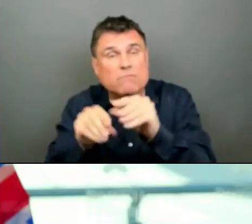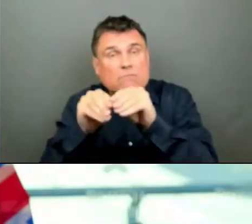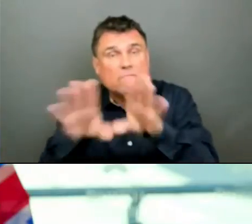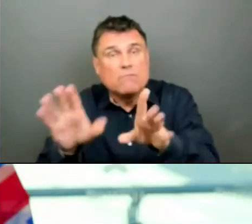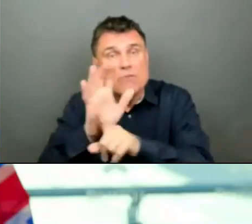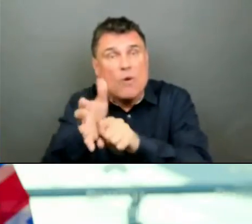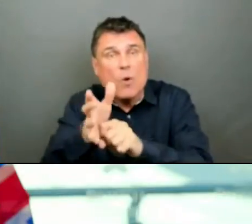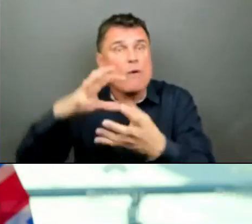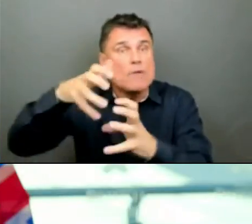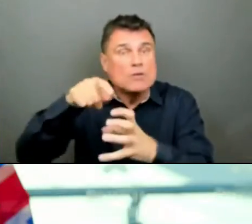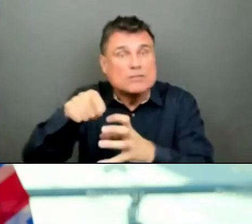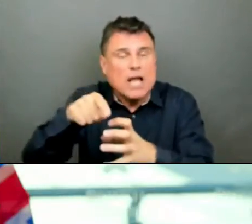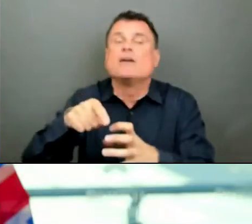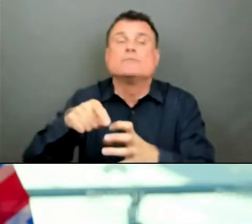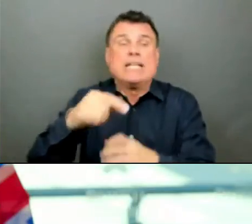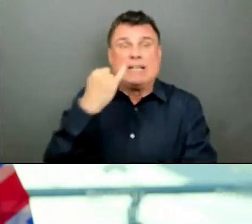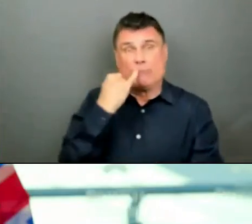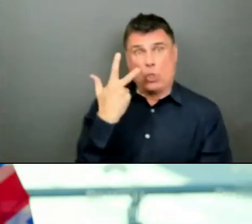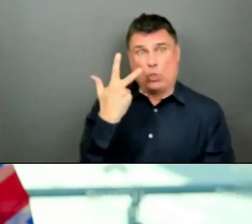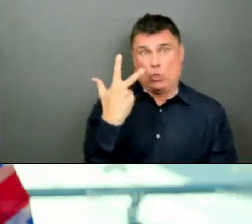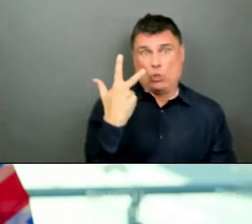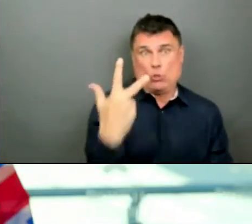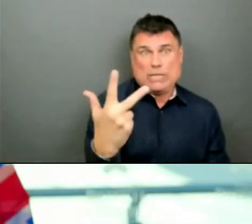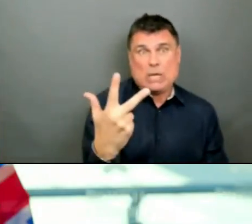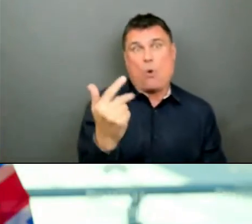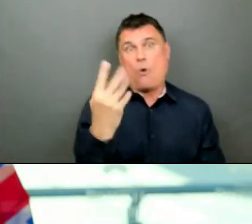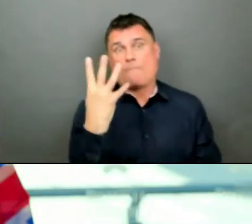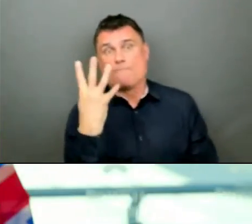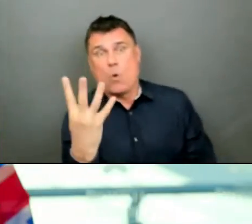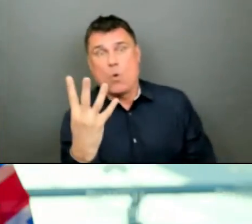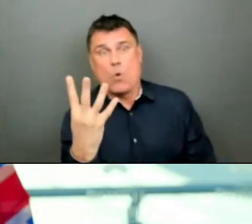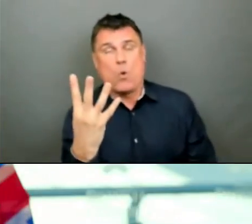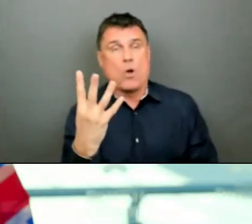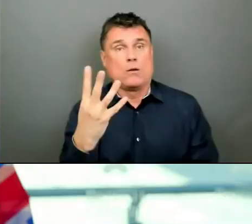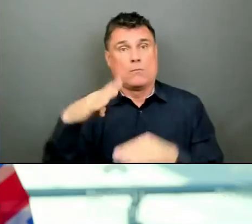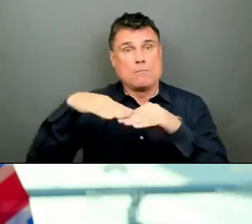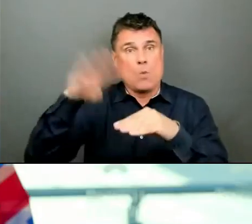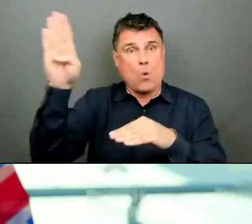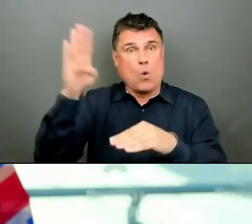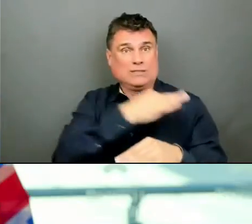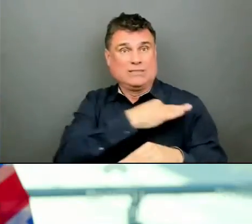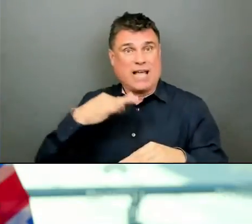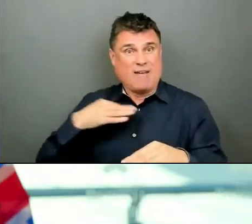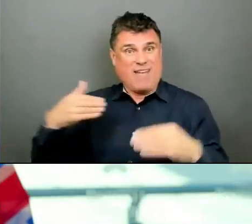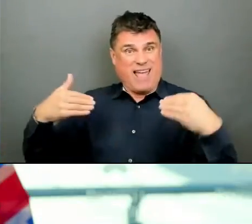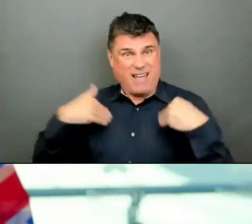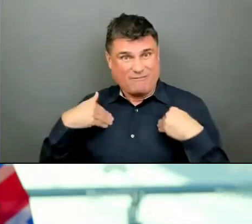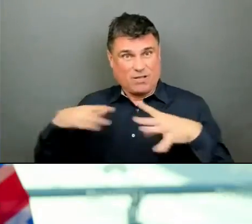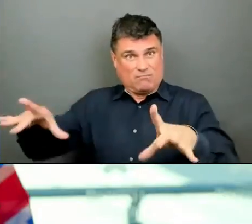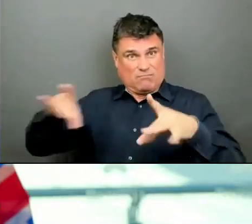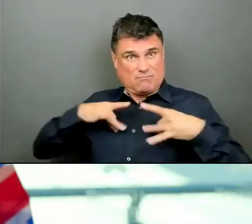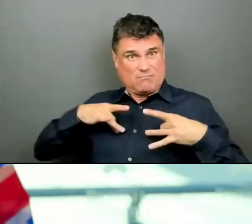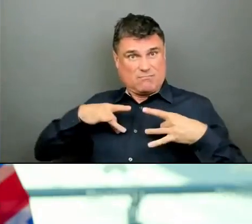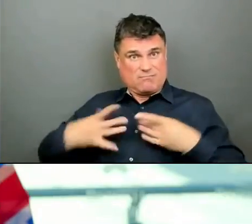more workers have COVID-19 at a workplace, that is determined by public health to be transmission in that workplace, we